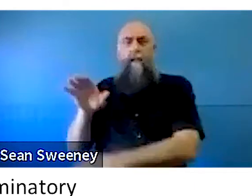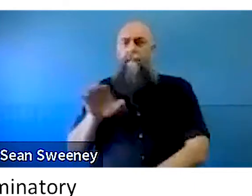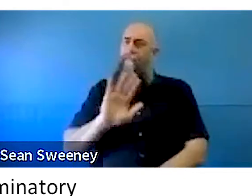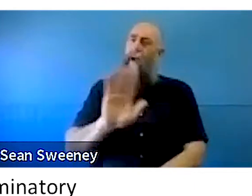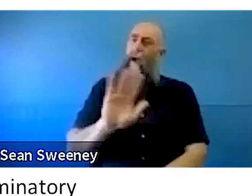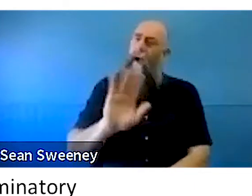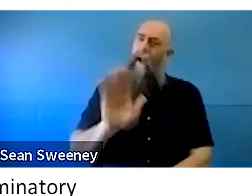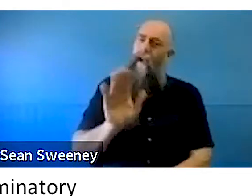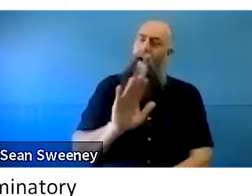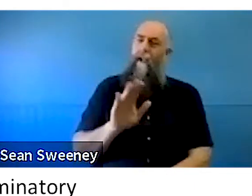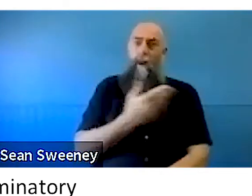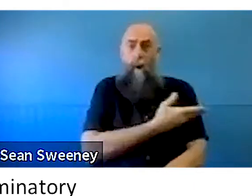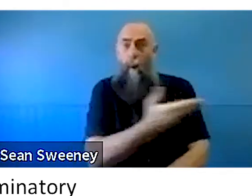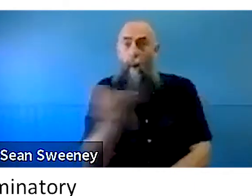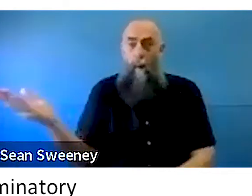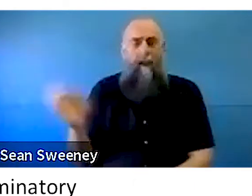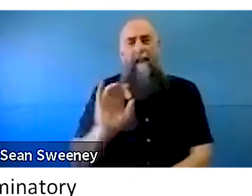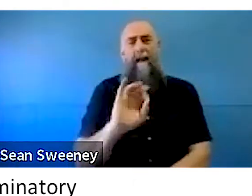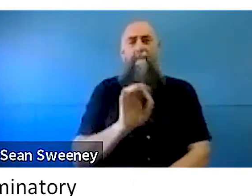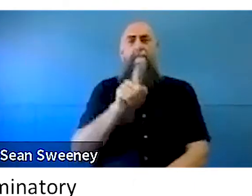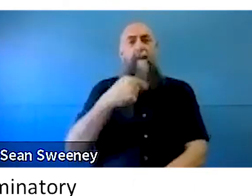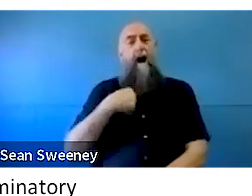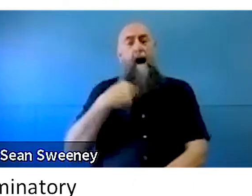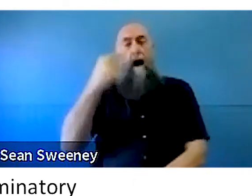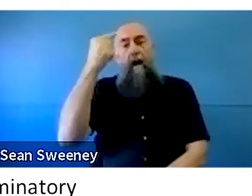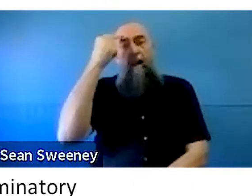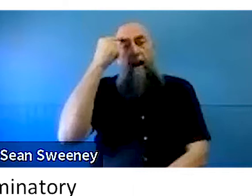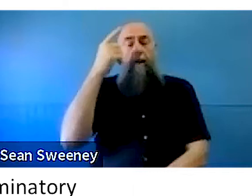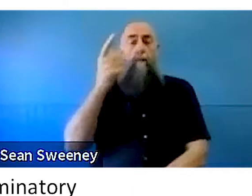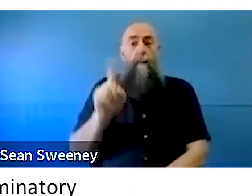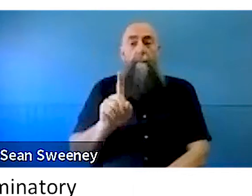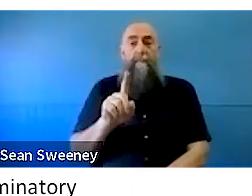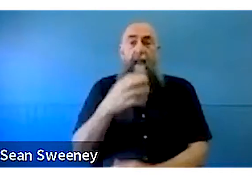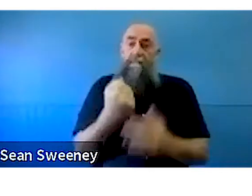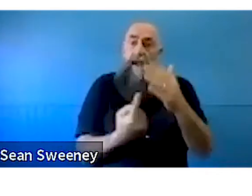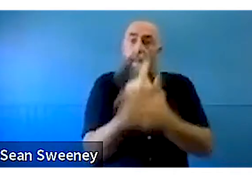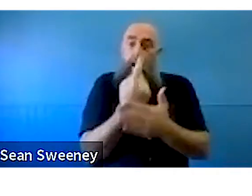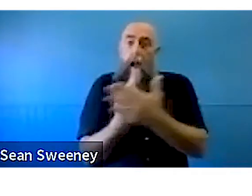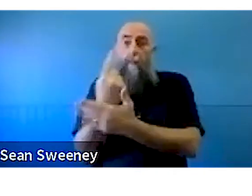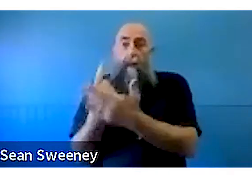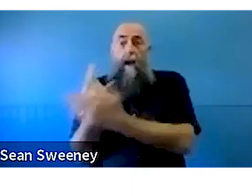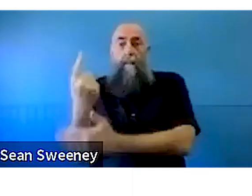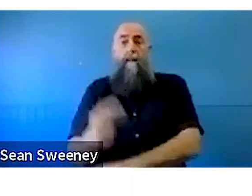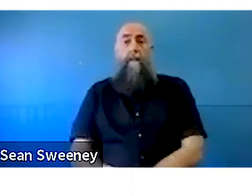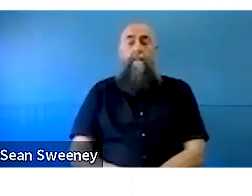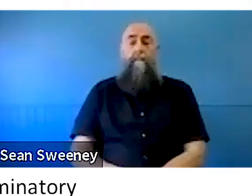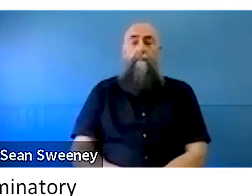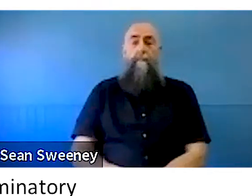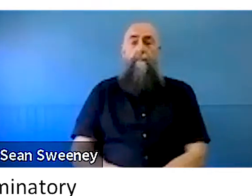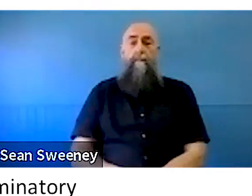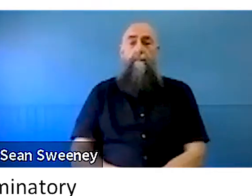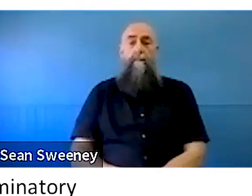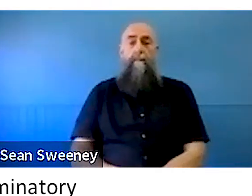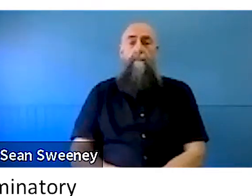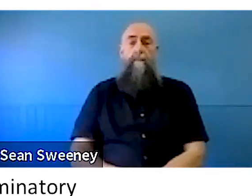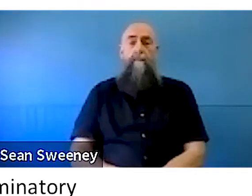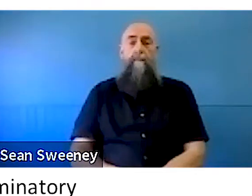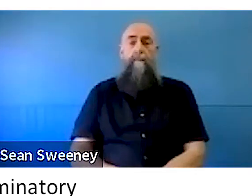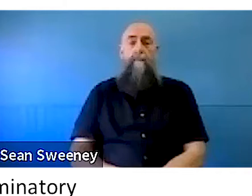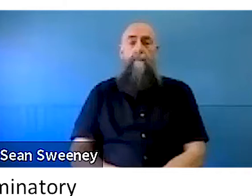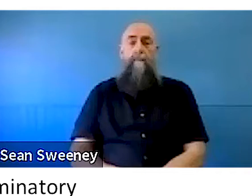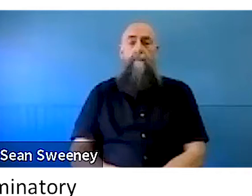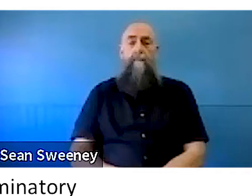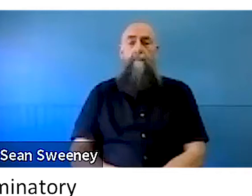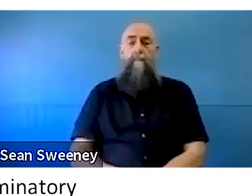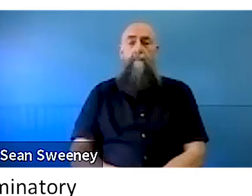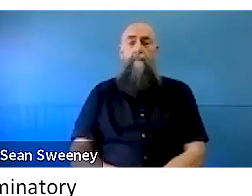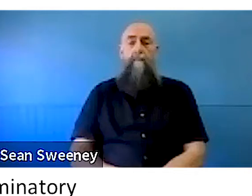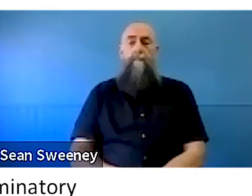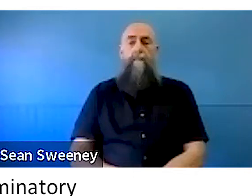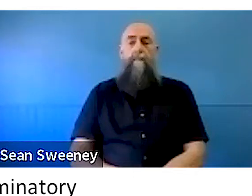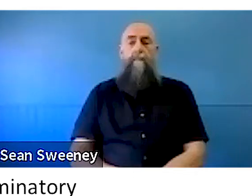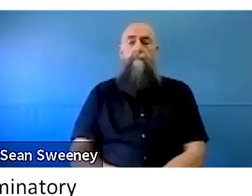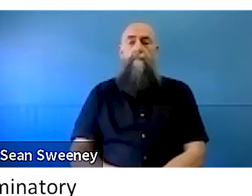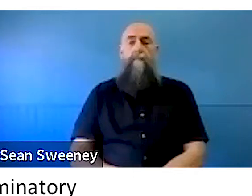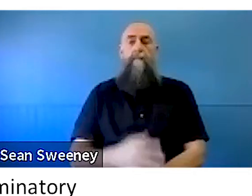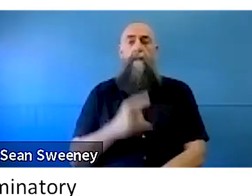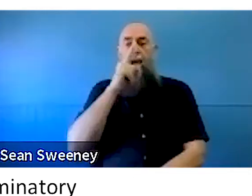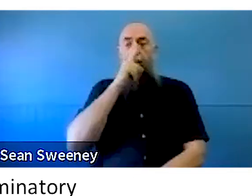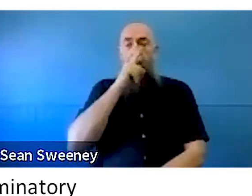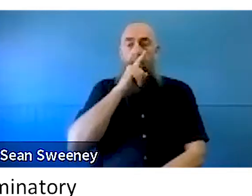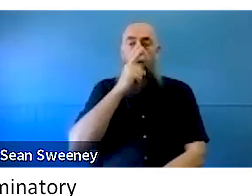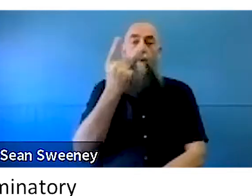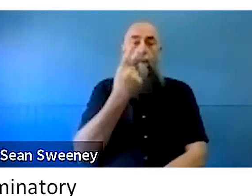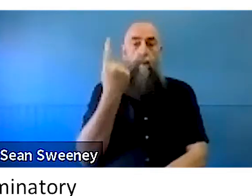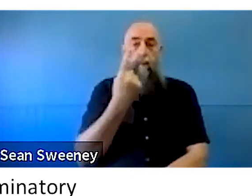I think that one of the things that is happening is people have to